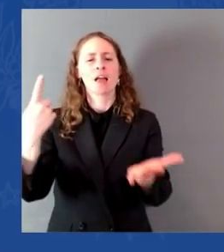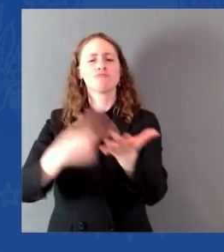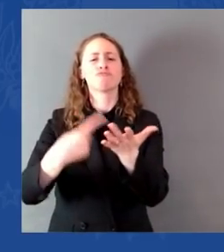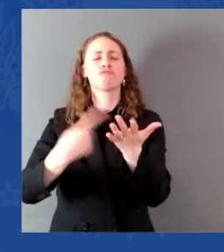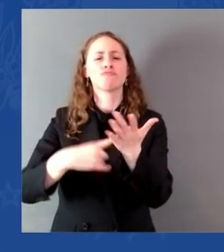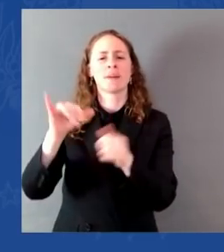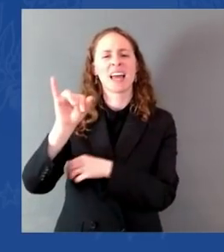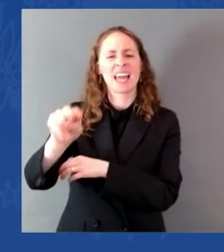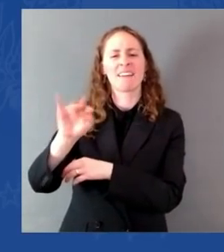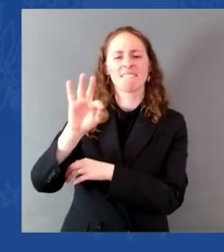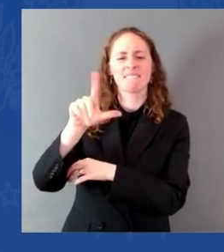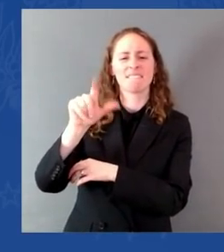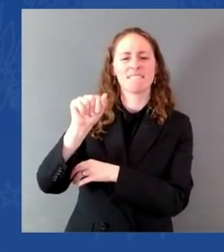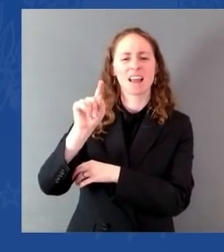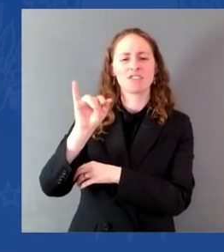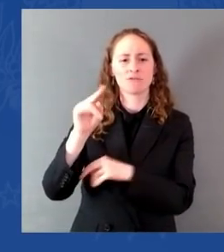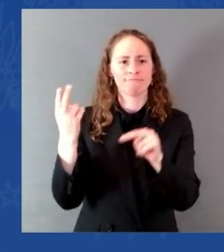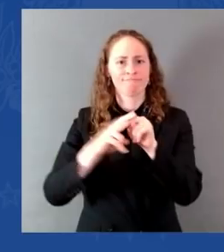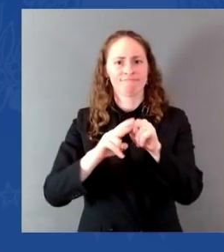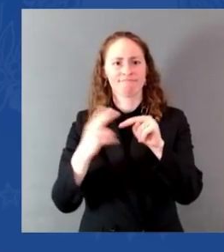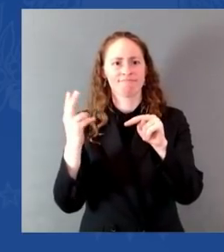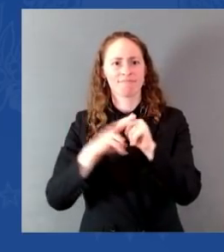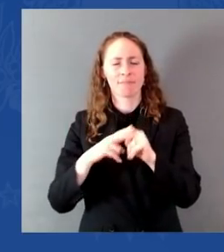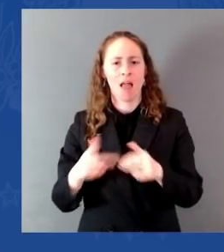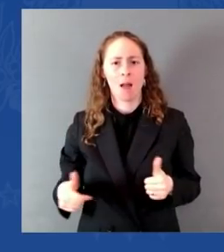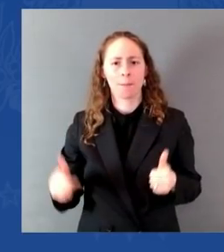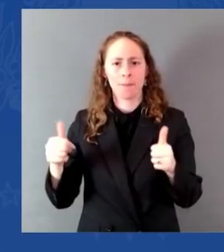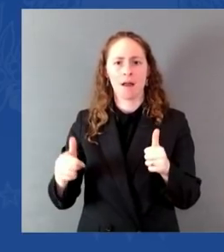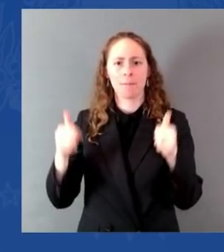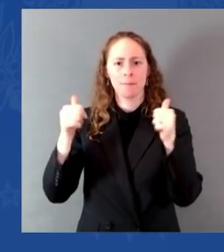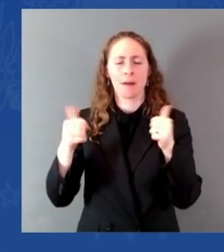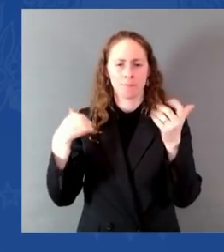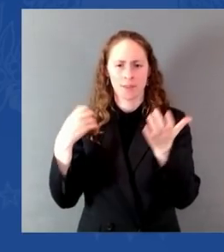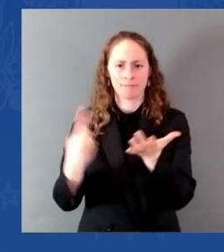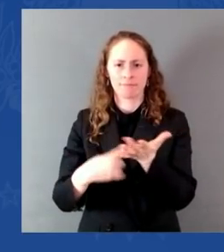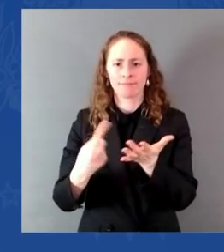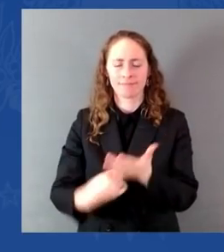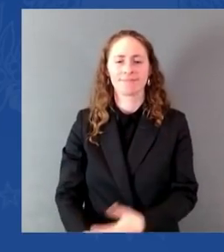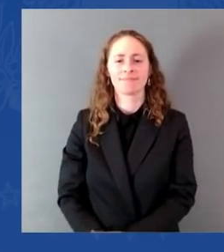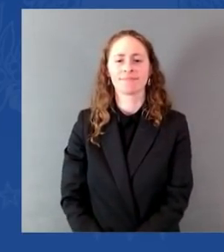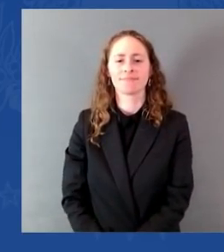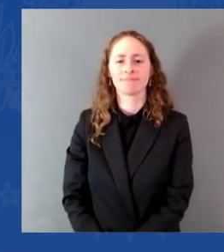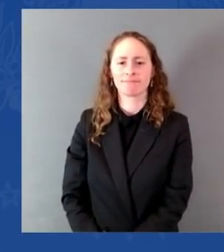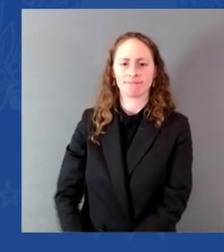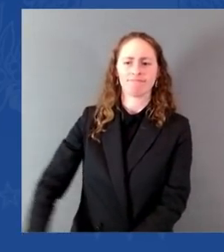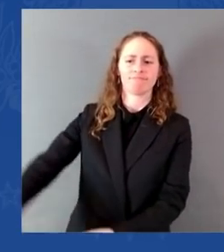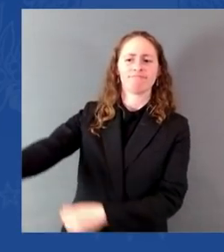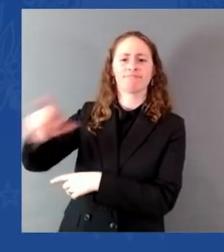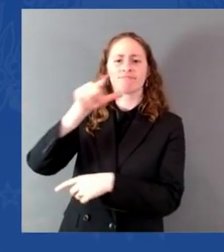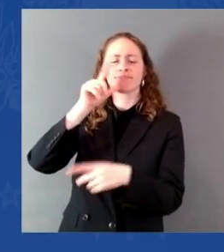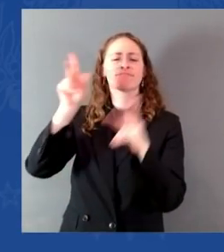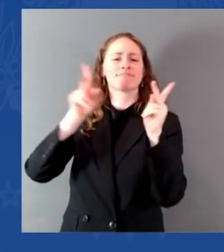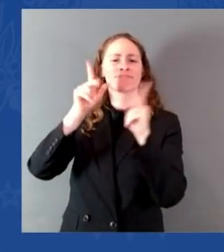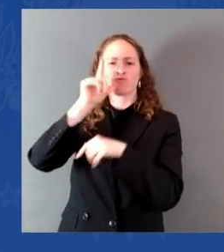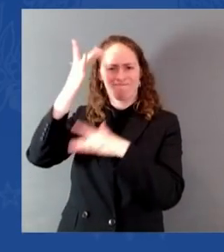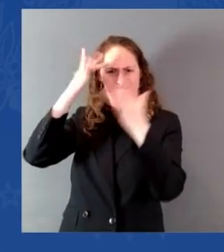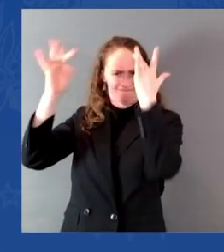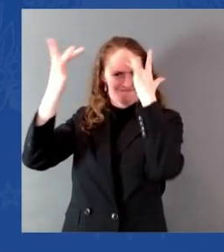in economics have written a letter -- just about three weeks ago to me -- affirming that this bill would ease long-term